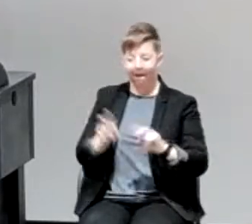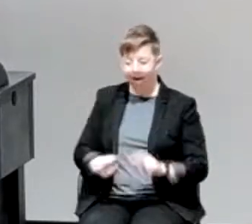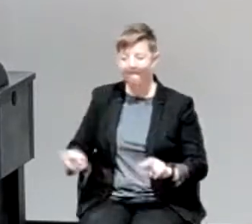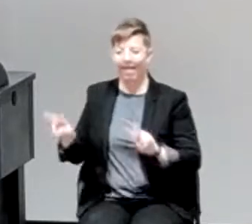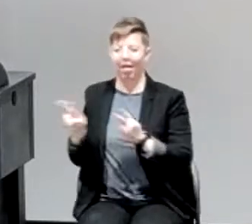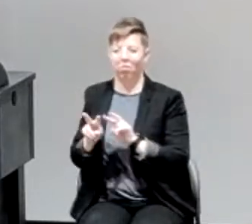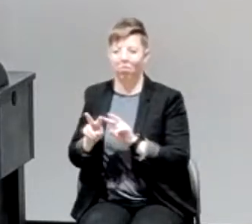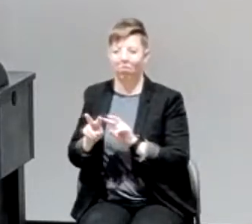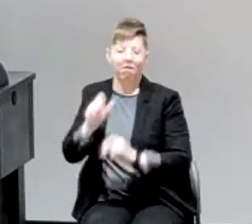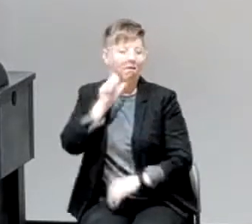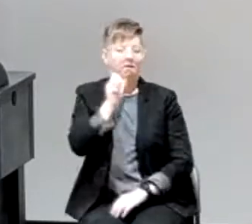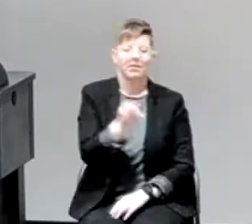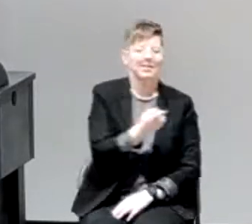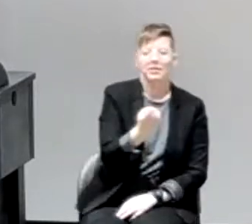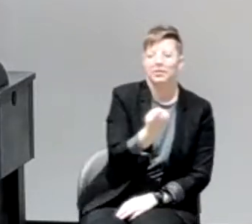Here you are seven cohorts.